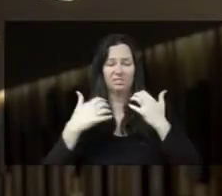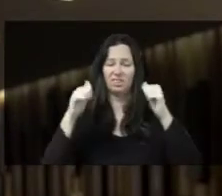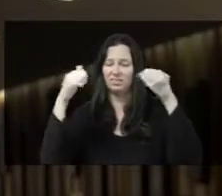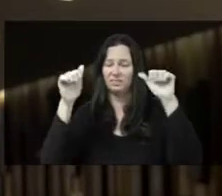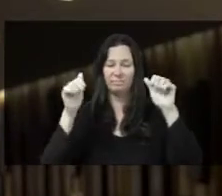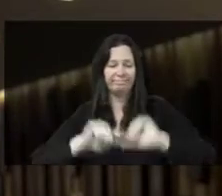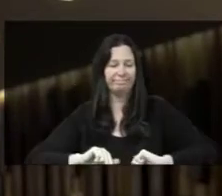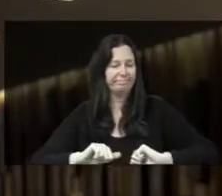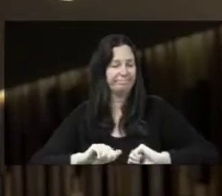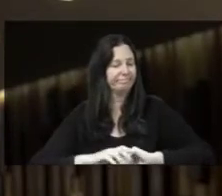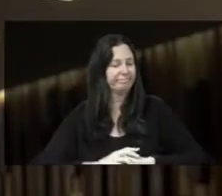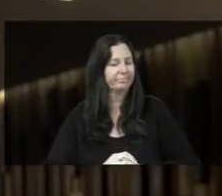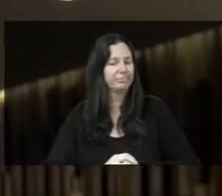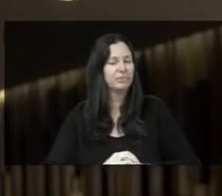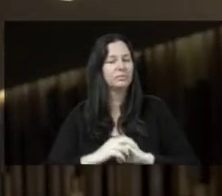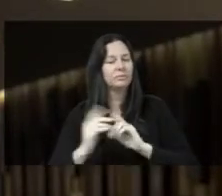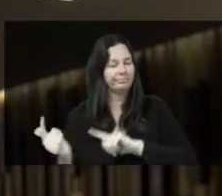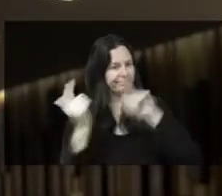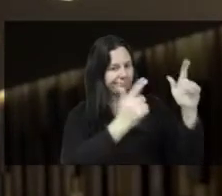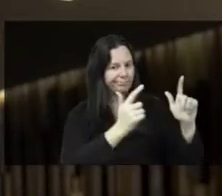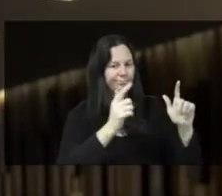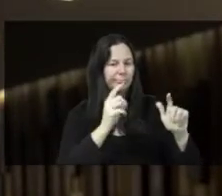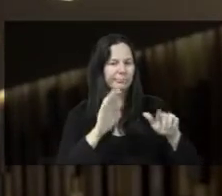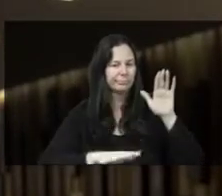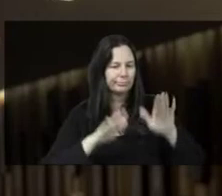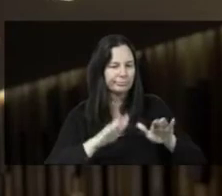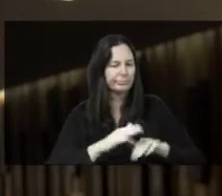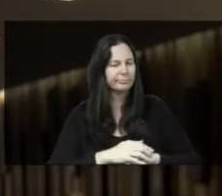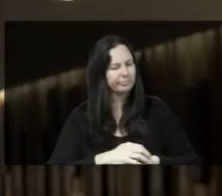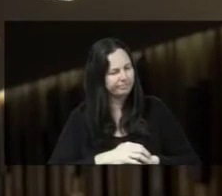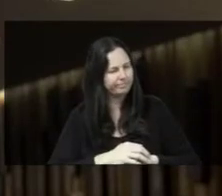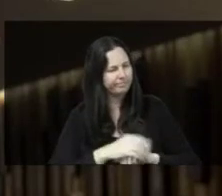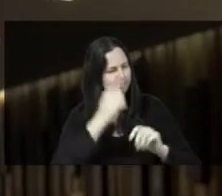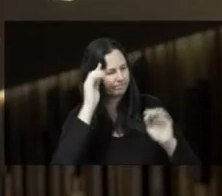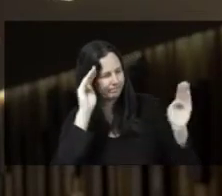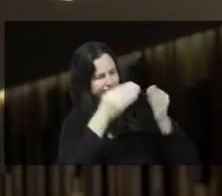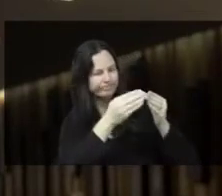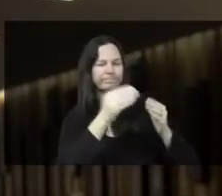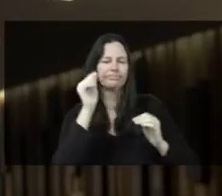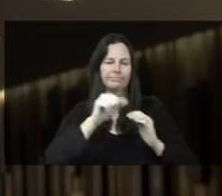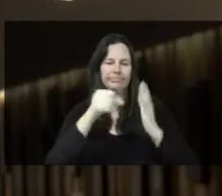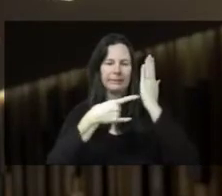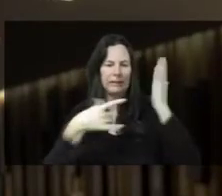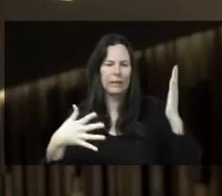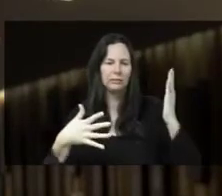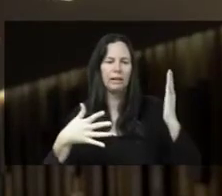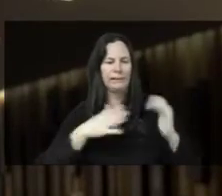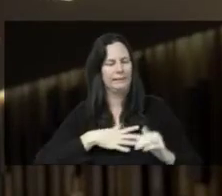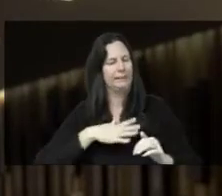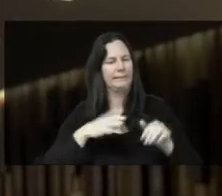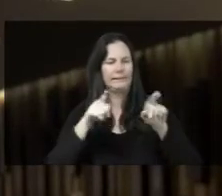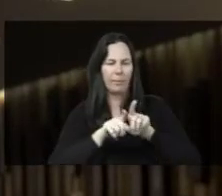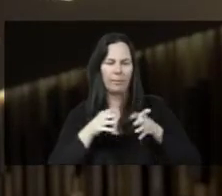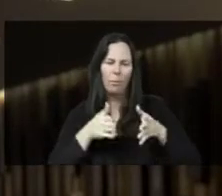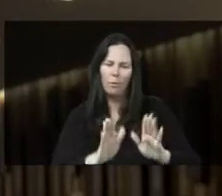and it was determined that Telstra would, in the same way that they provided people with telephones,